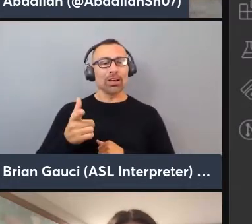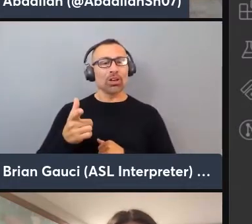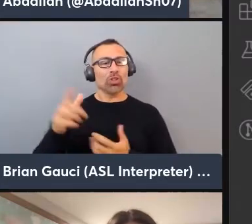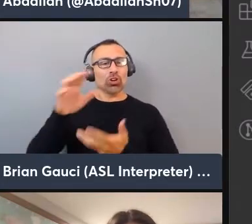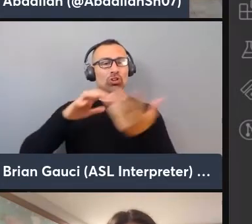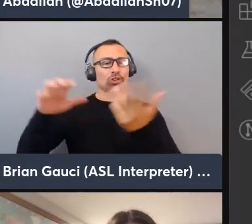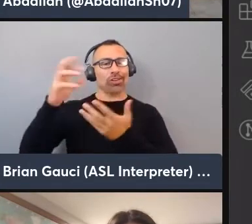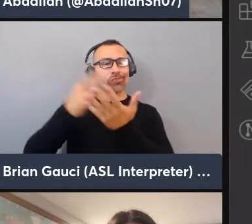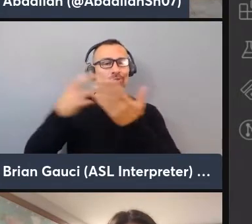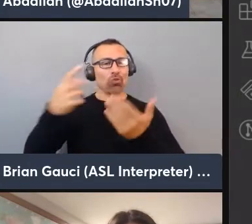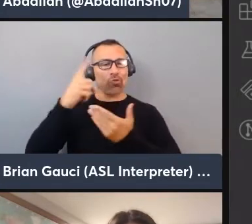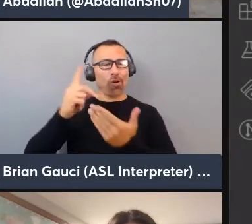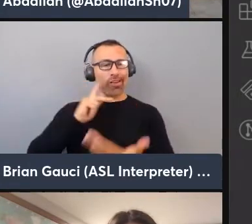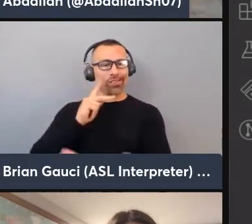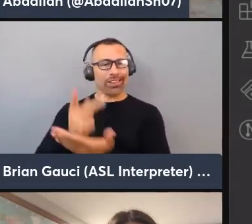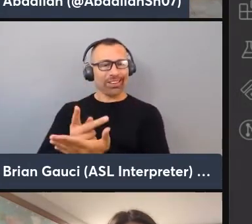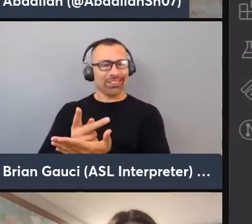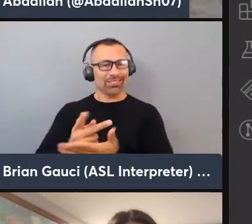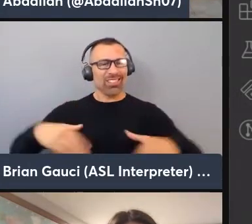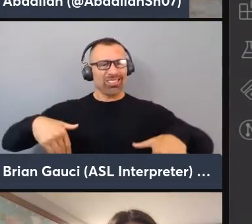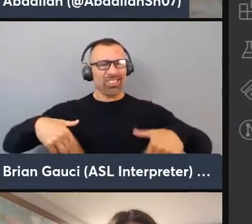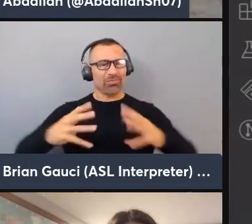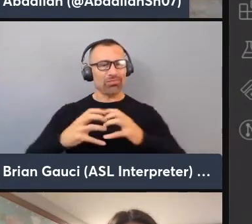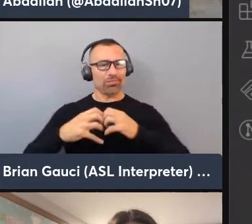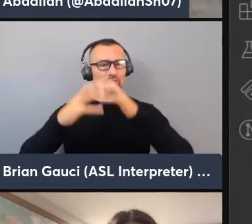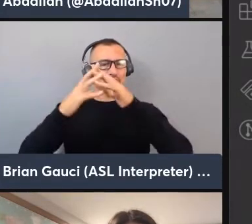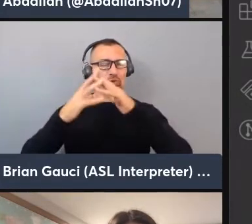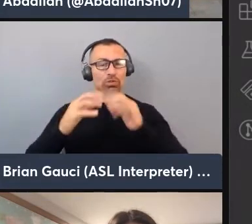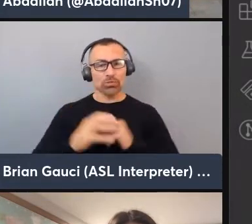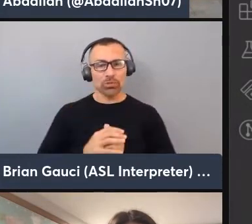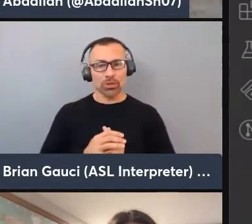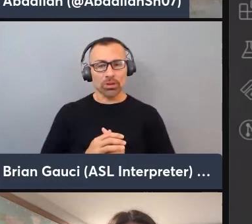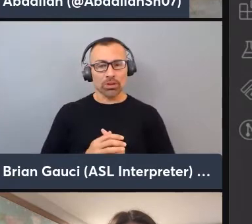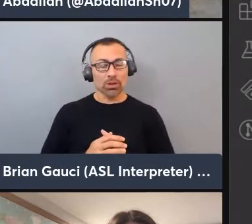So in order for me to do that I would need to use Amplify Push,